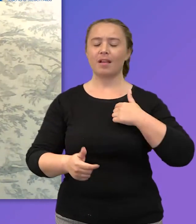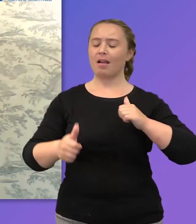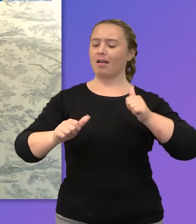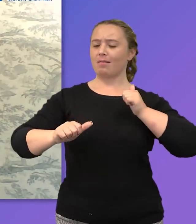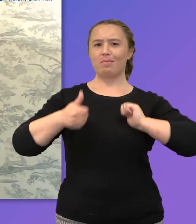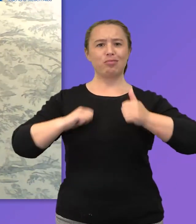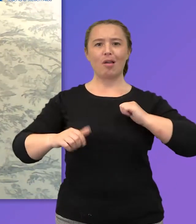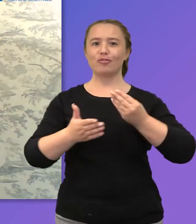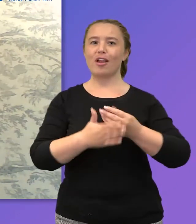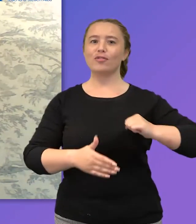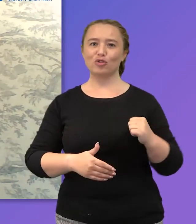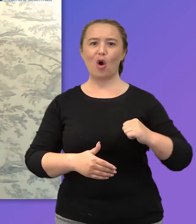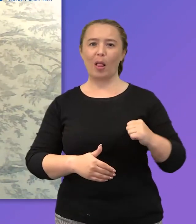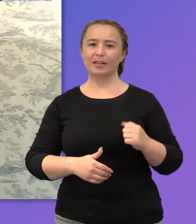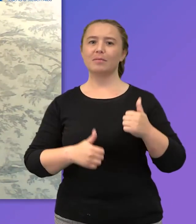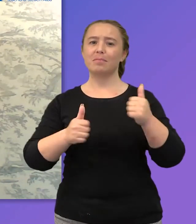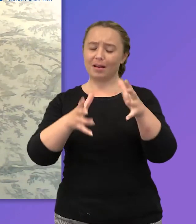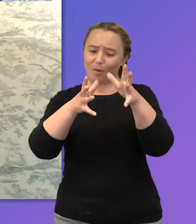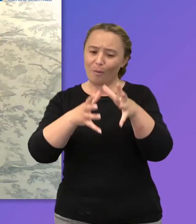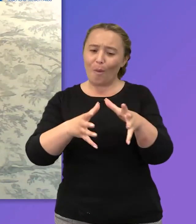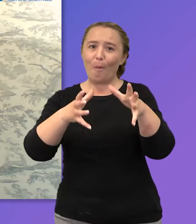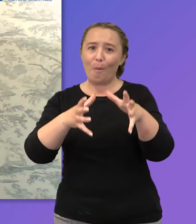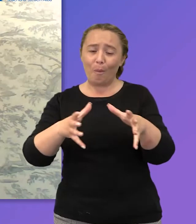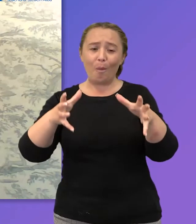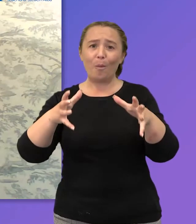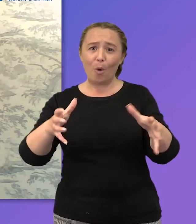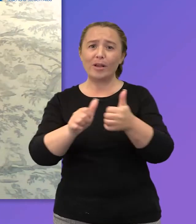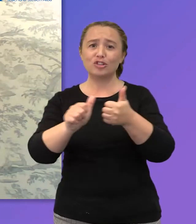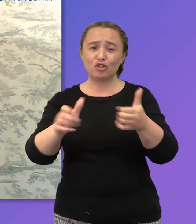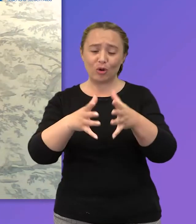I'm really proud of how Revenue Scotland has succeeded and grown as an institution in fulfilling